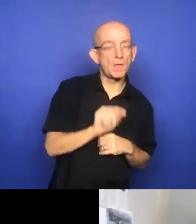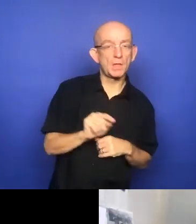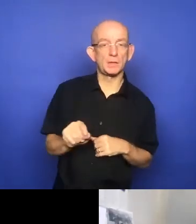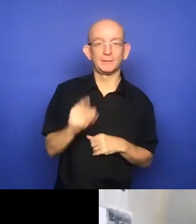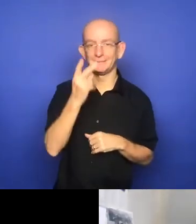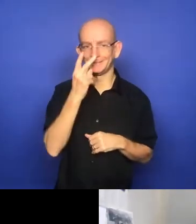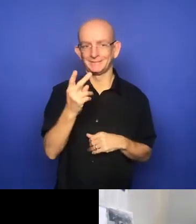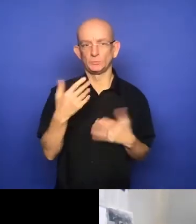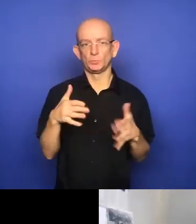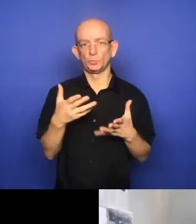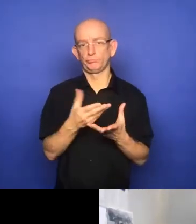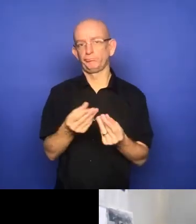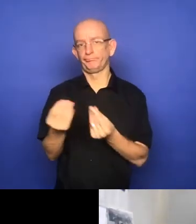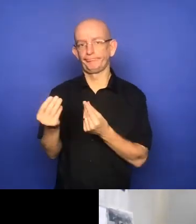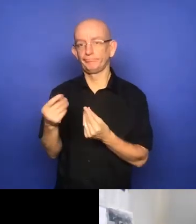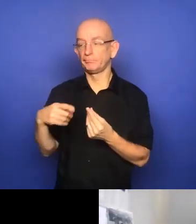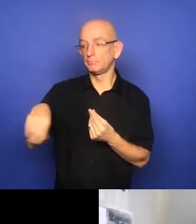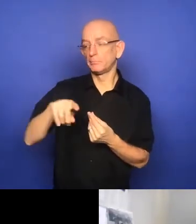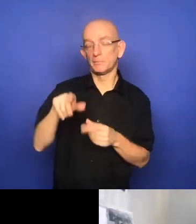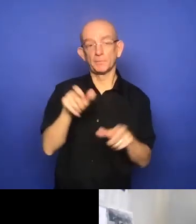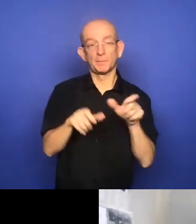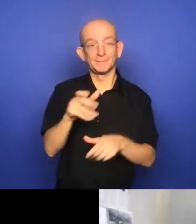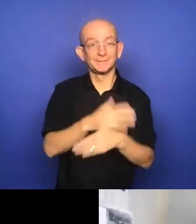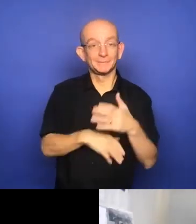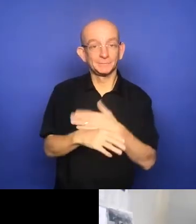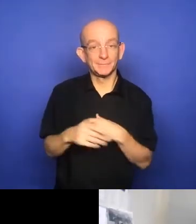disabilities, not only about the prevalence and their